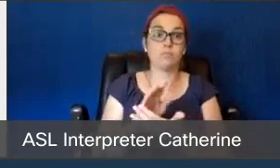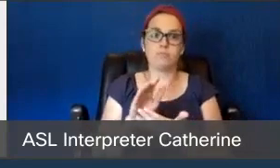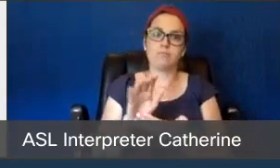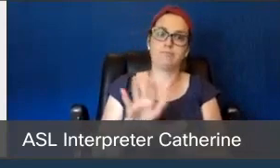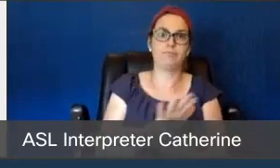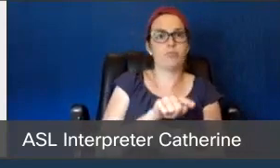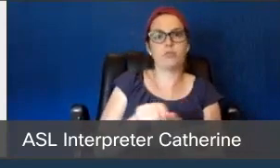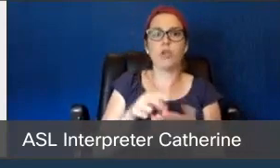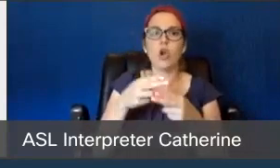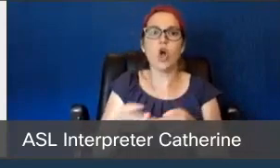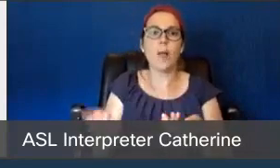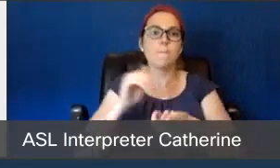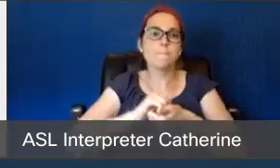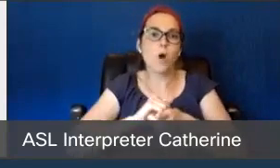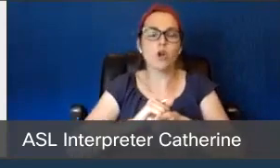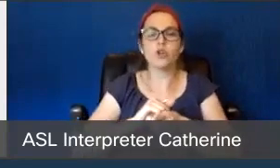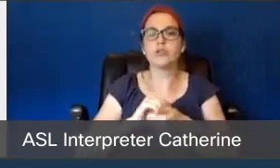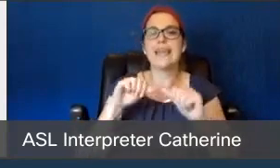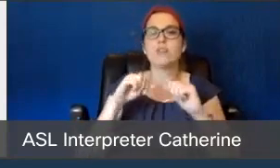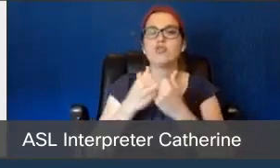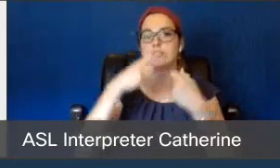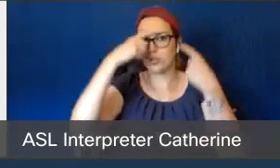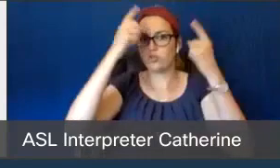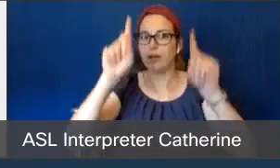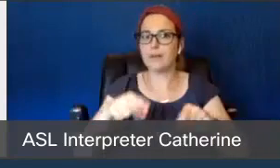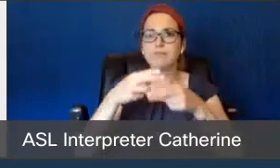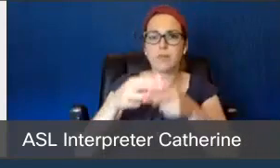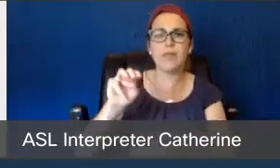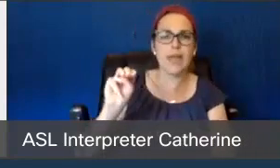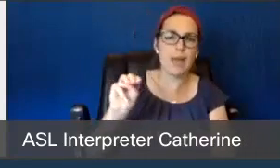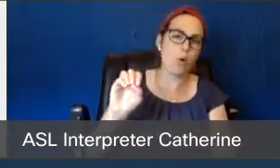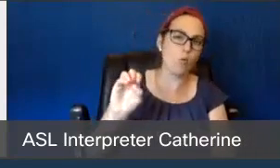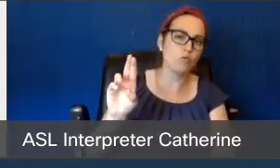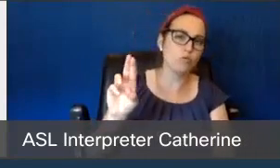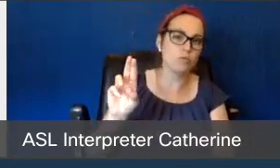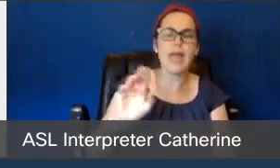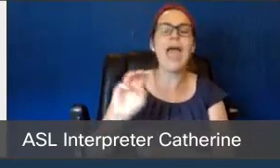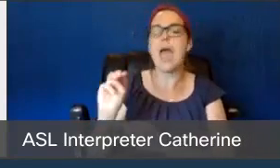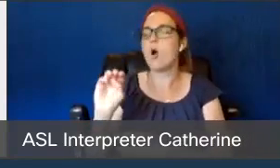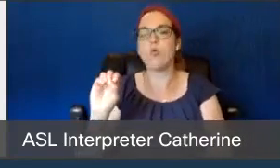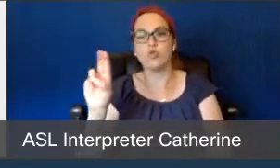this is an MOU, memorandum of understanding between the various agencies working in the drug court,